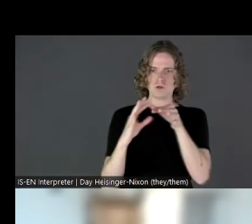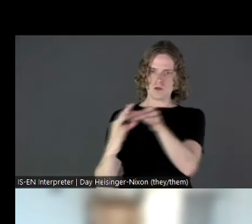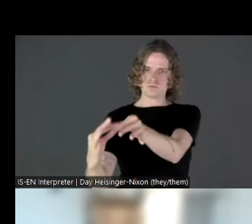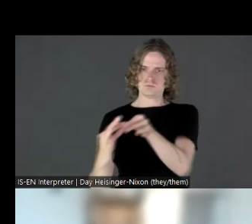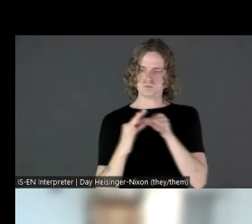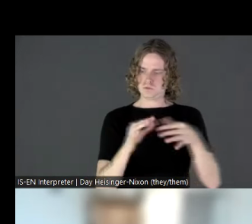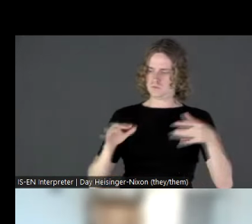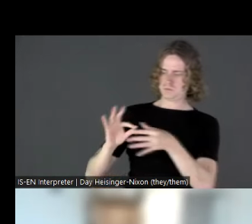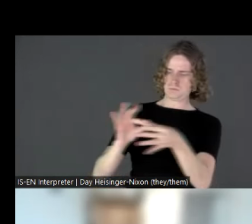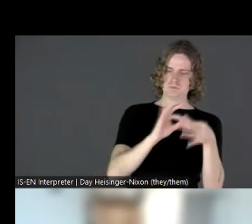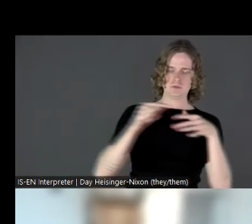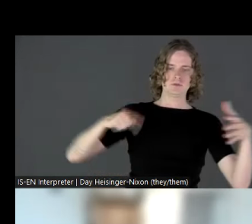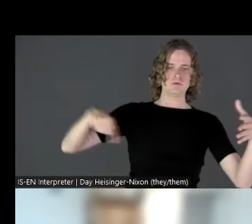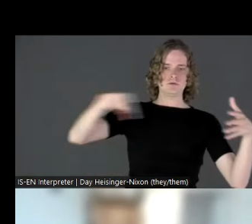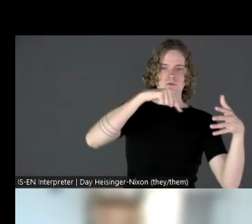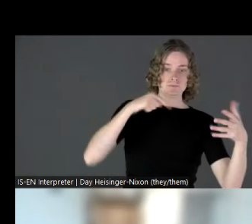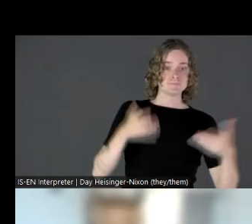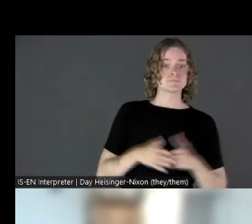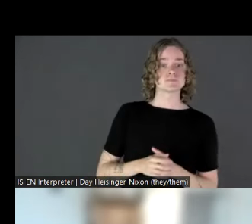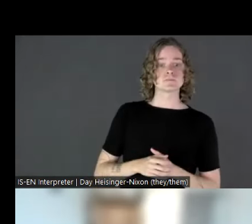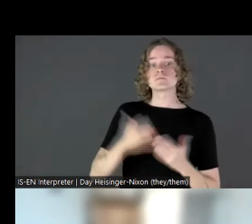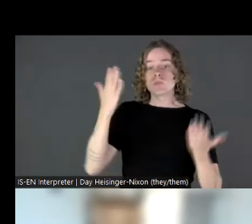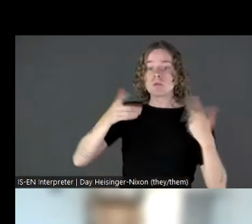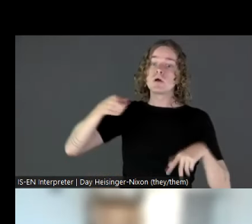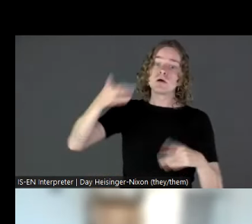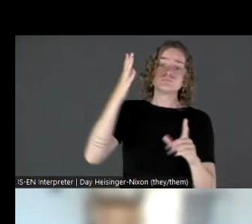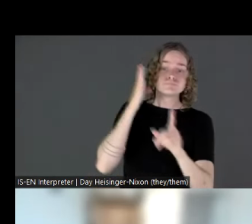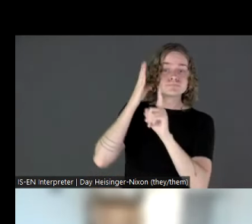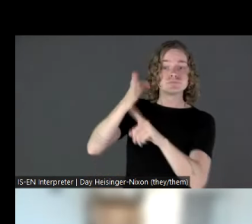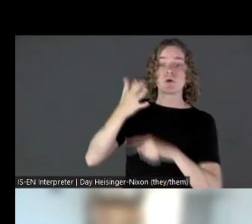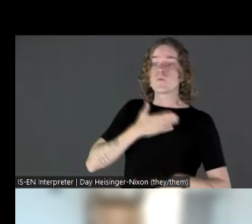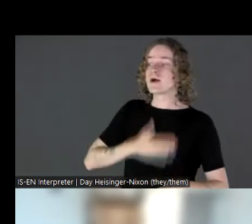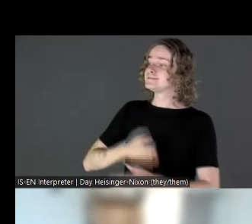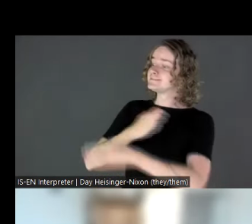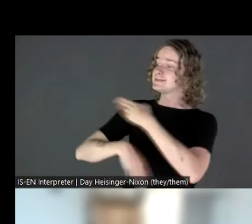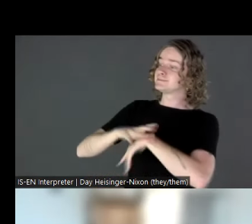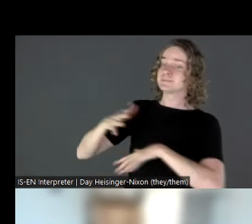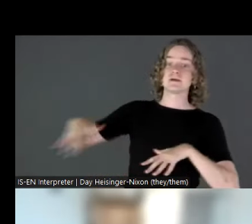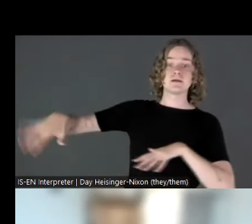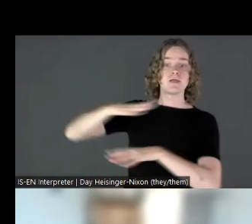running a disability Working Group for example. And very important to this guide is that OPDs